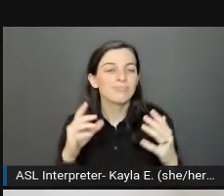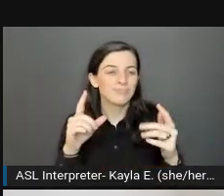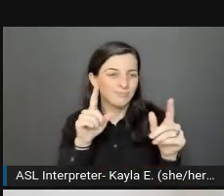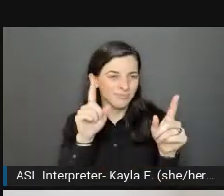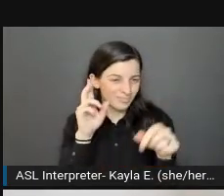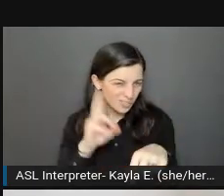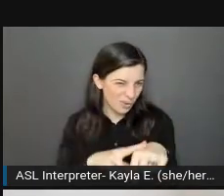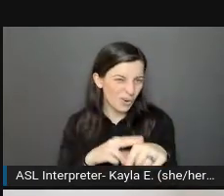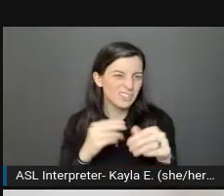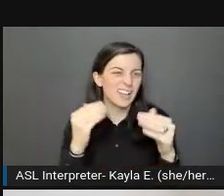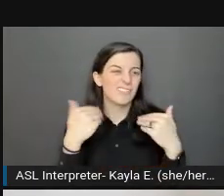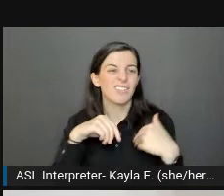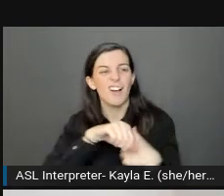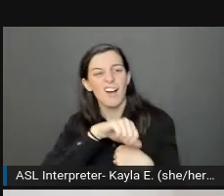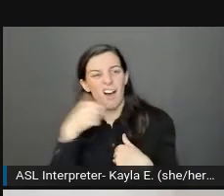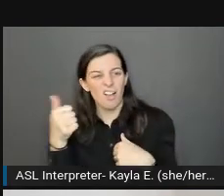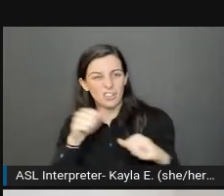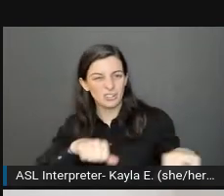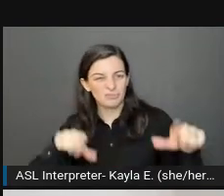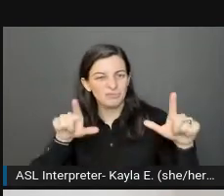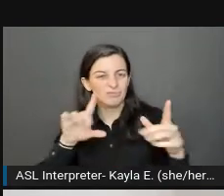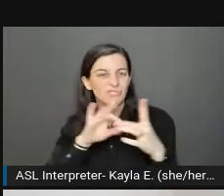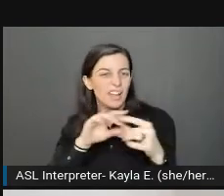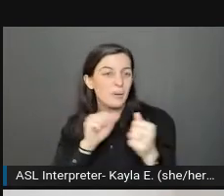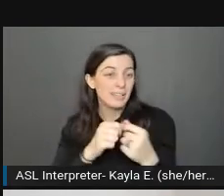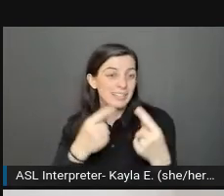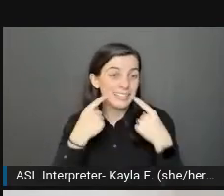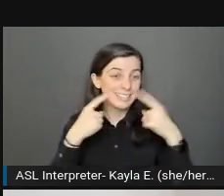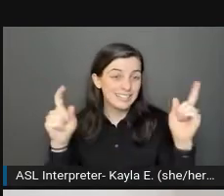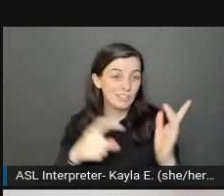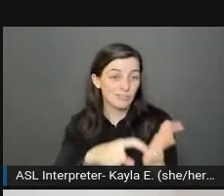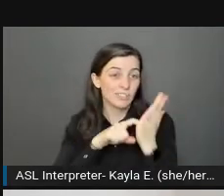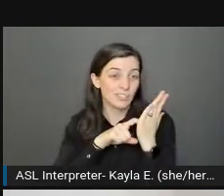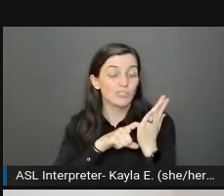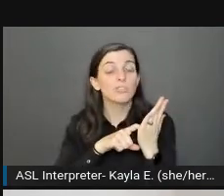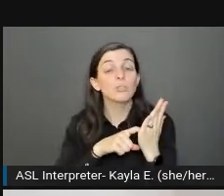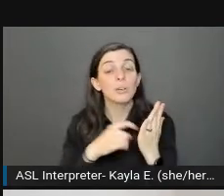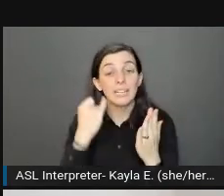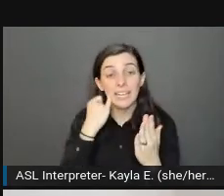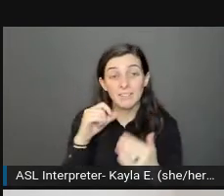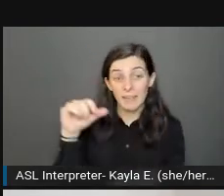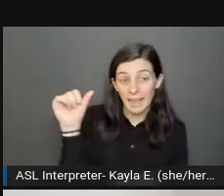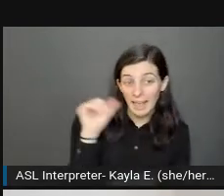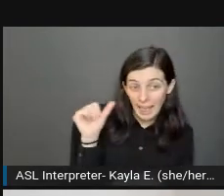that we can understand that if you have to cover A and AA, then you're actually covering 50 success criteria.